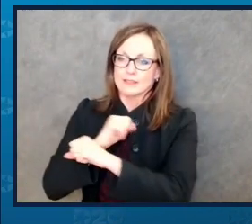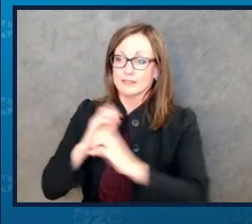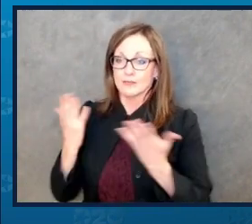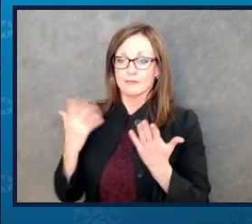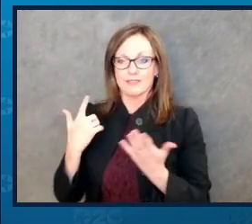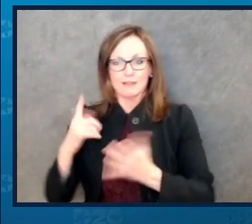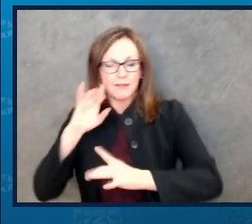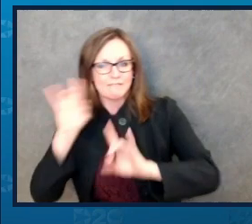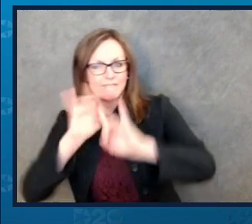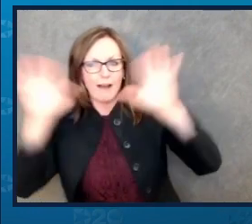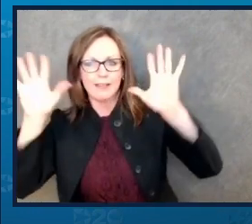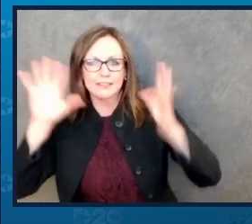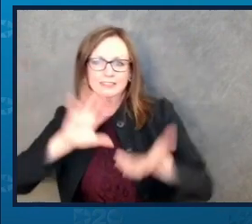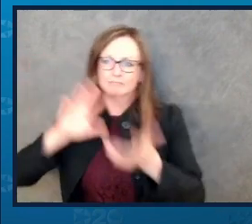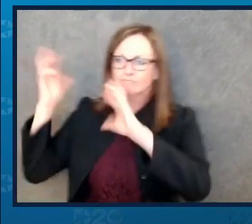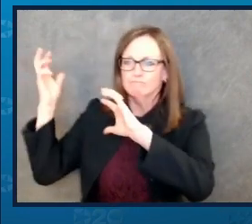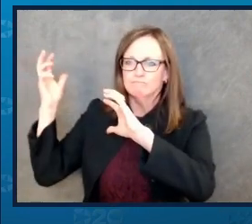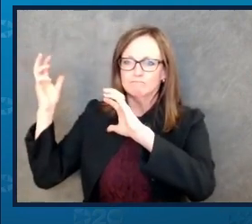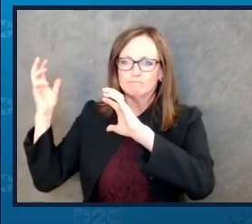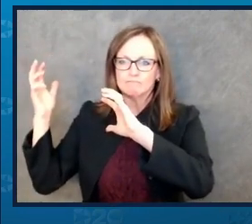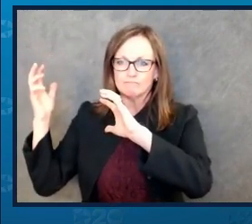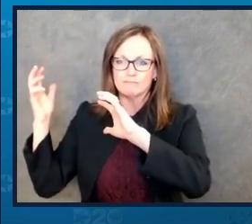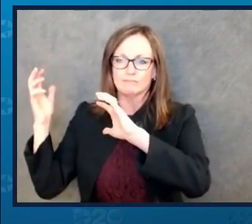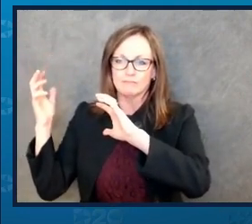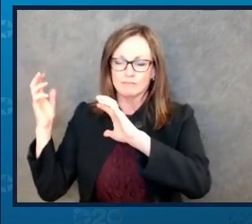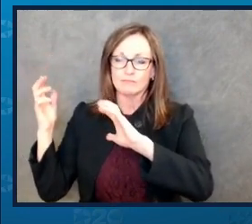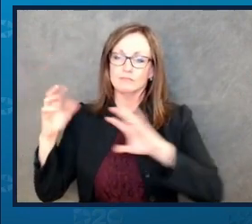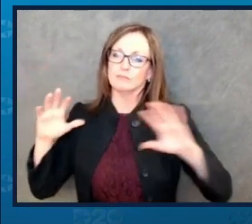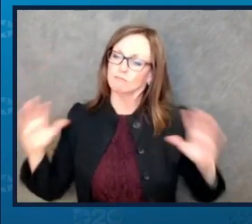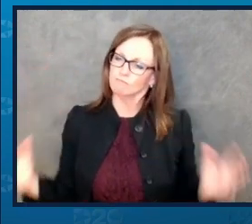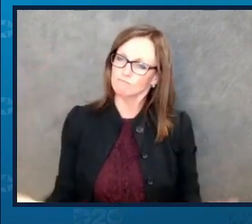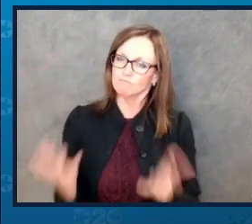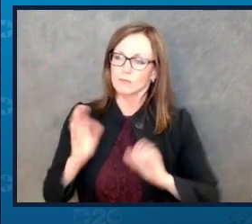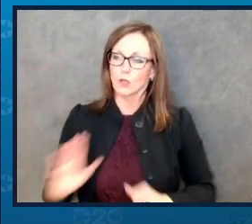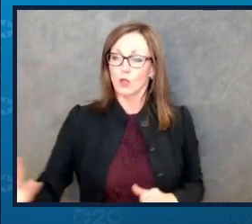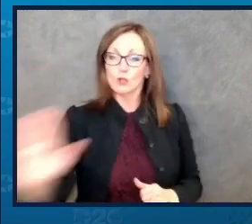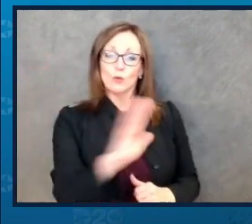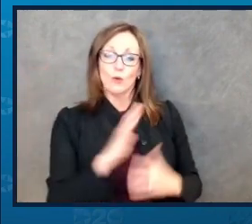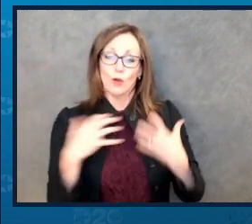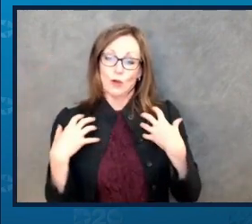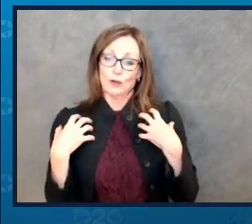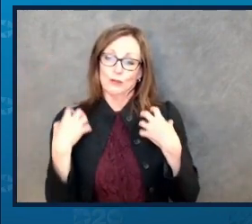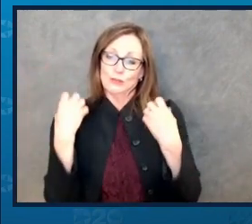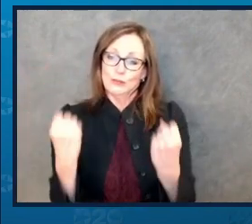FORWARD, WE MUST CHOOSE COURAGE.